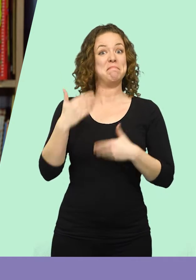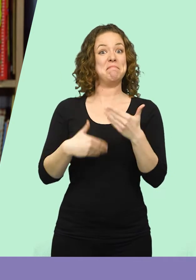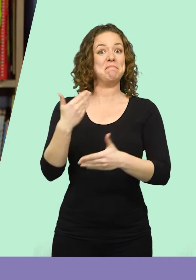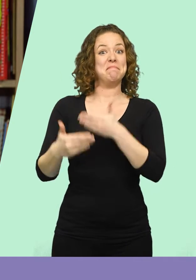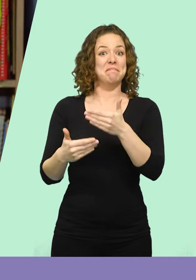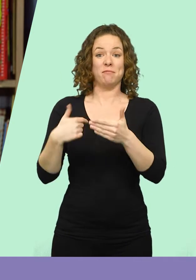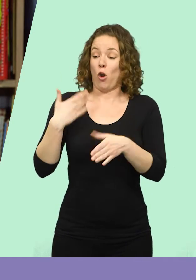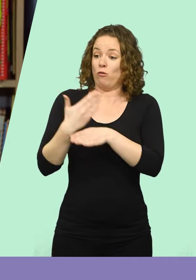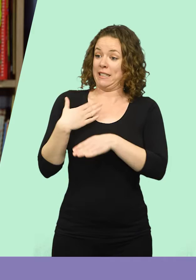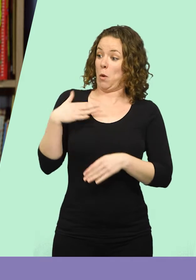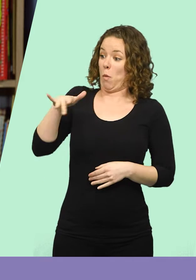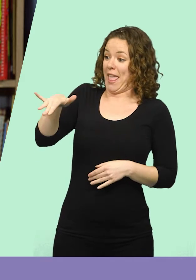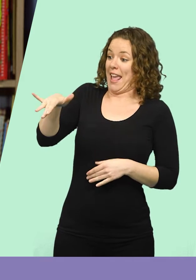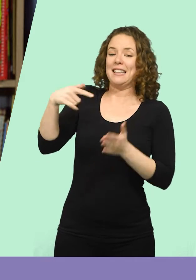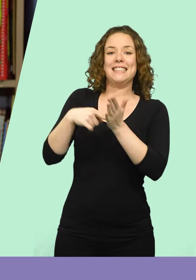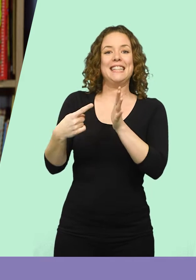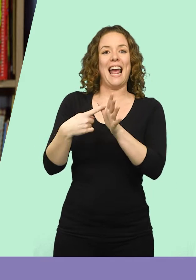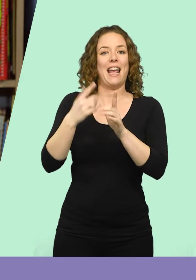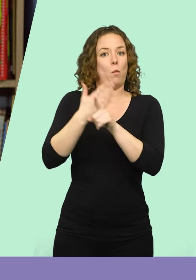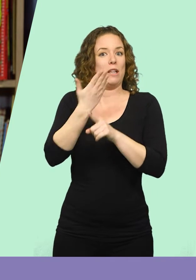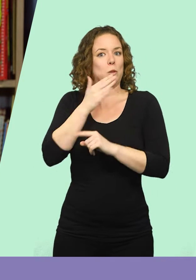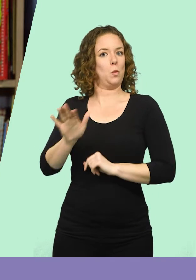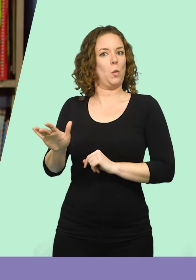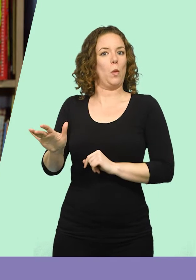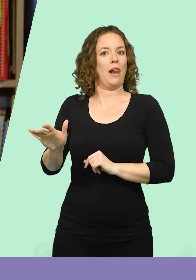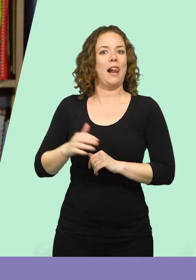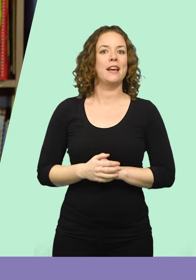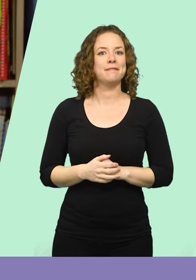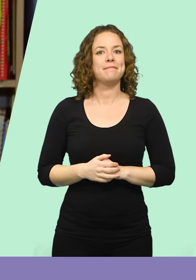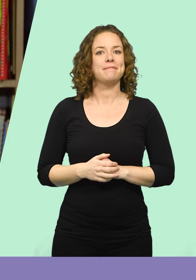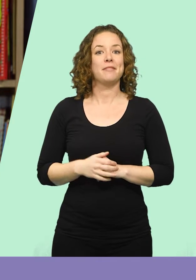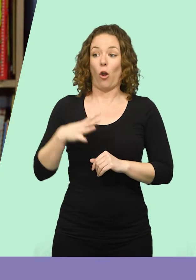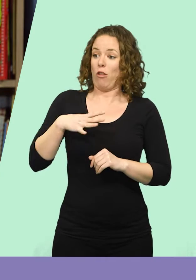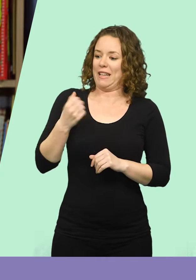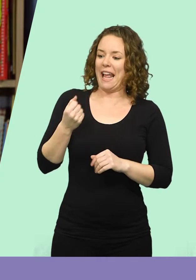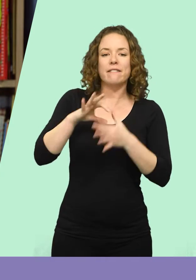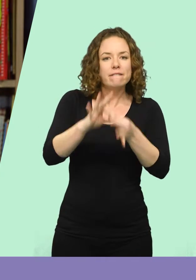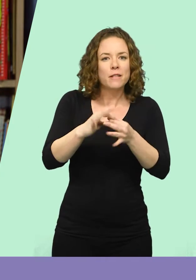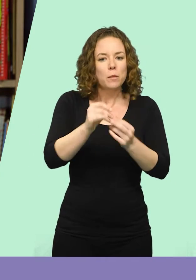selection and interview process. I was working as a TA at the Lancasterian School